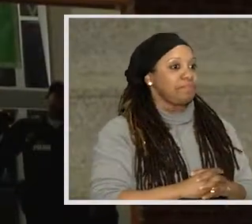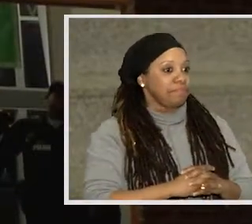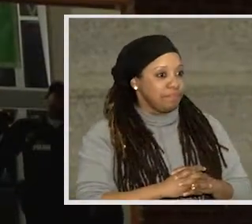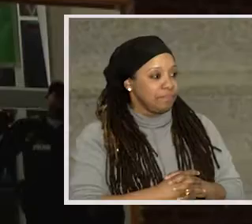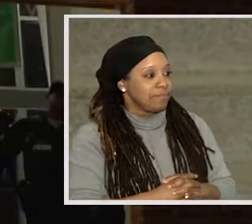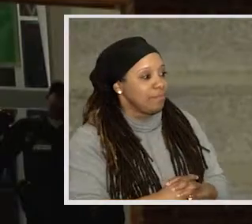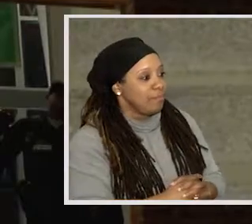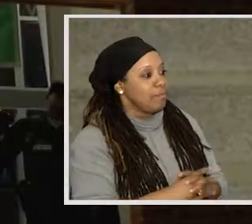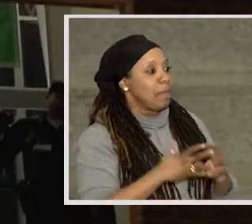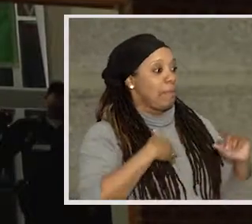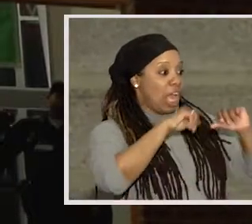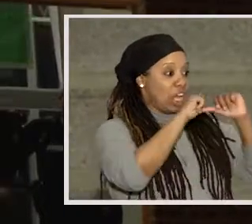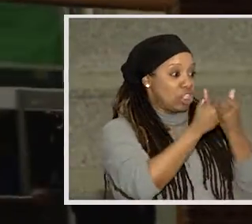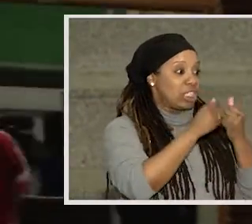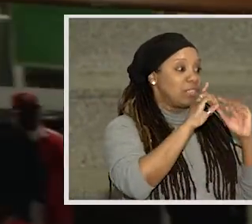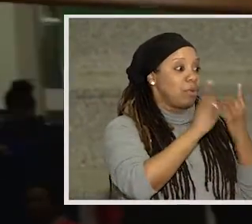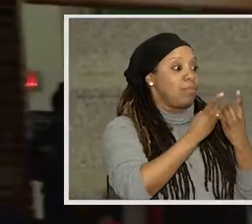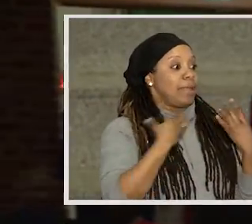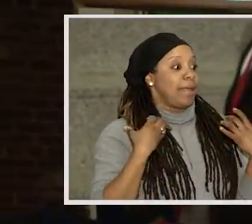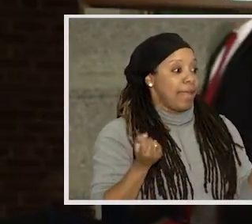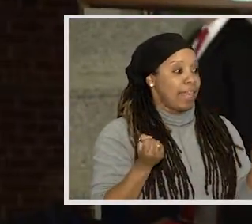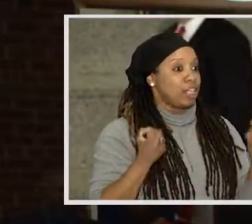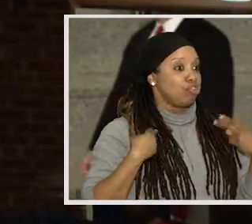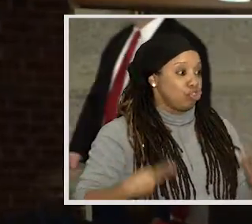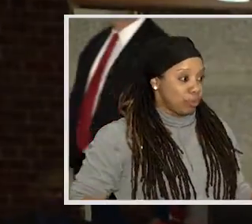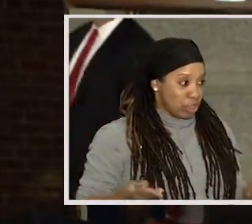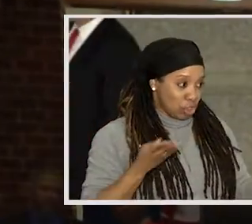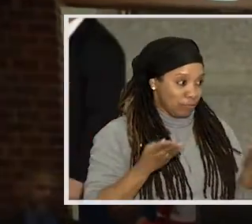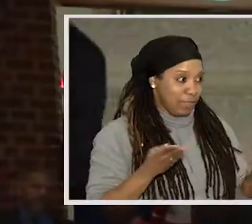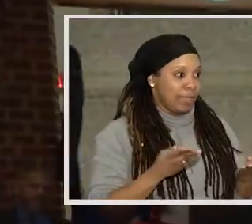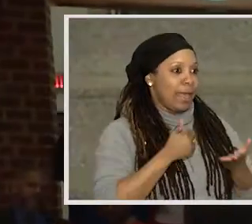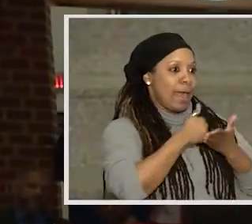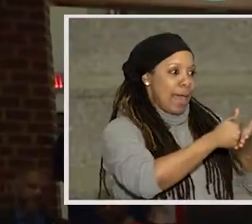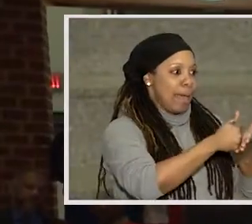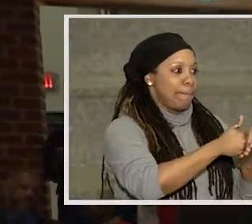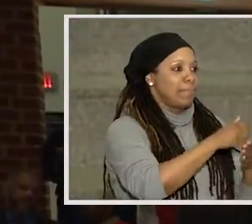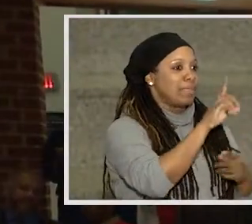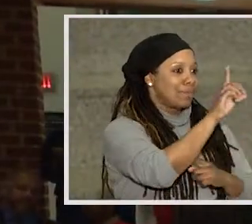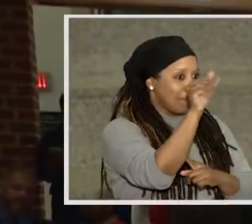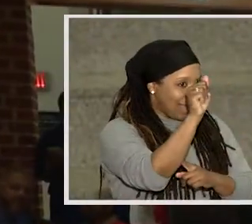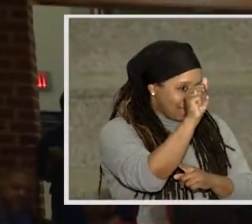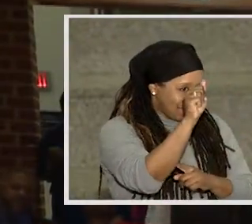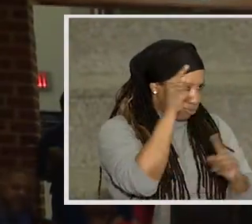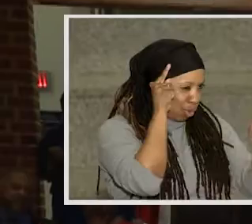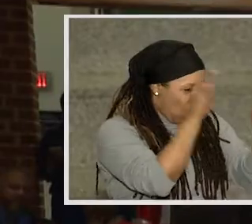WITH DISABILITIES TO HELP THOSE PEOPLE, ONE, OBTAIN EMPLOYMENT,